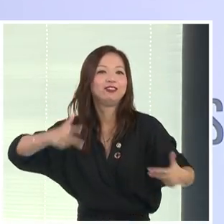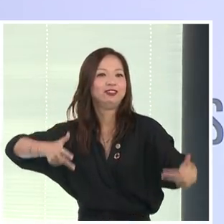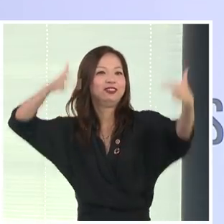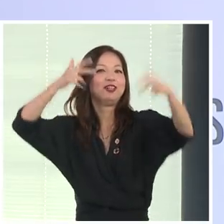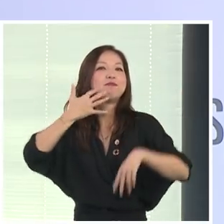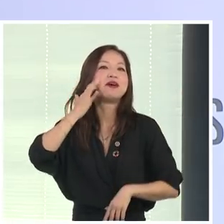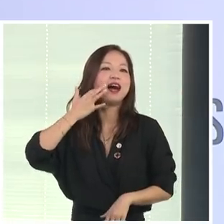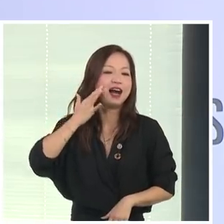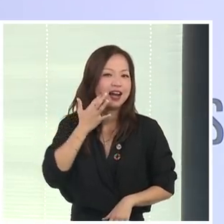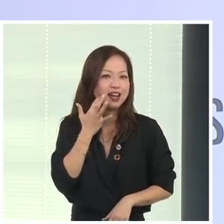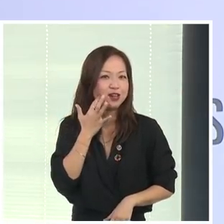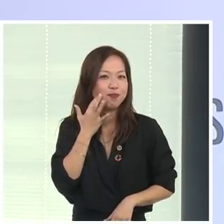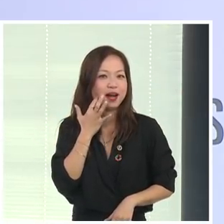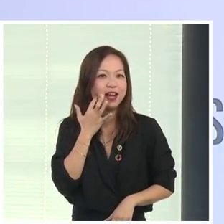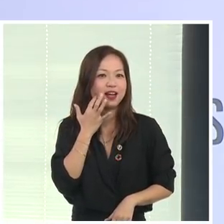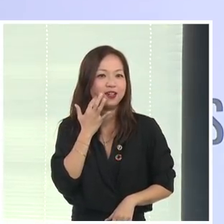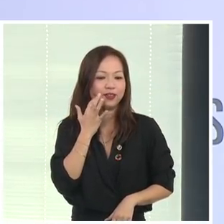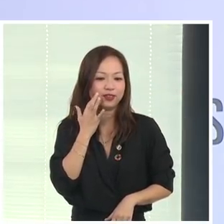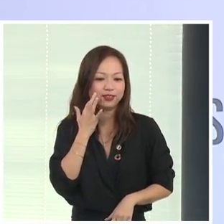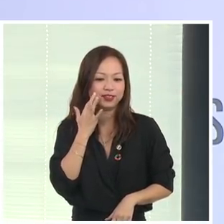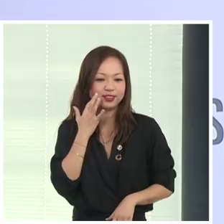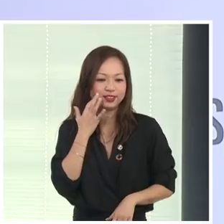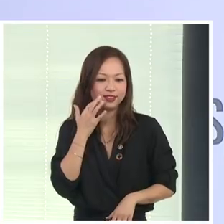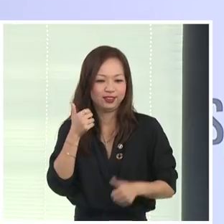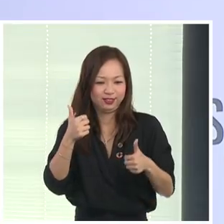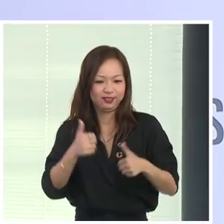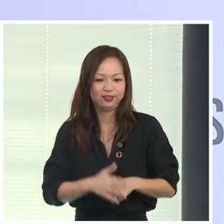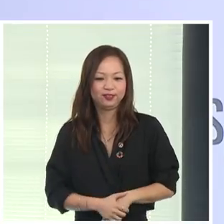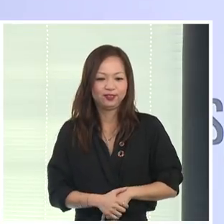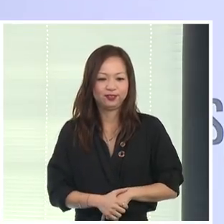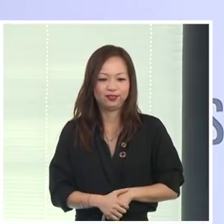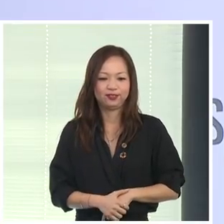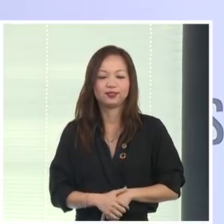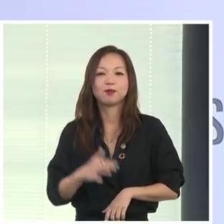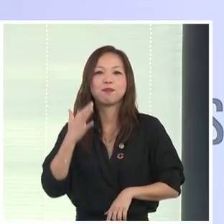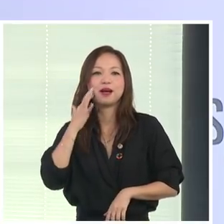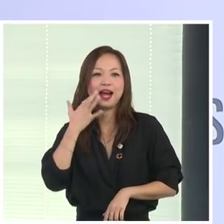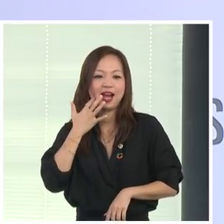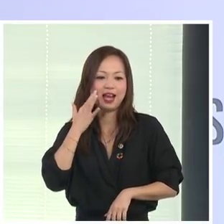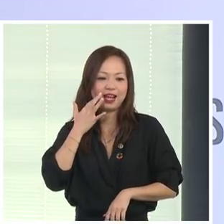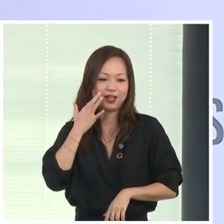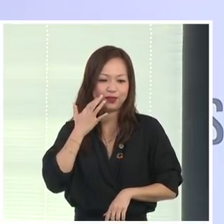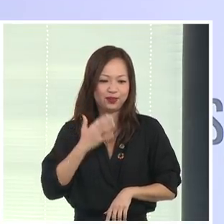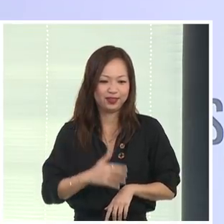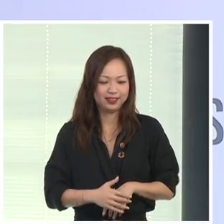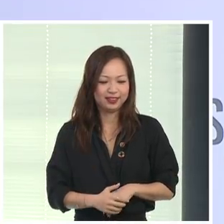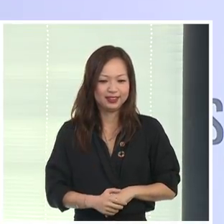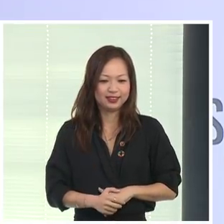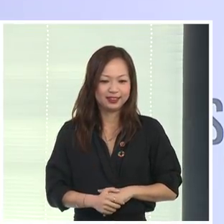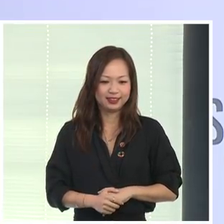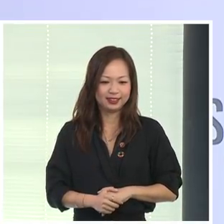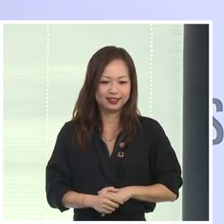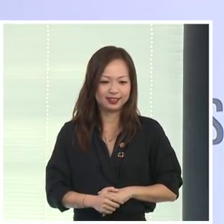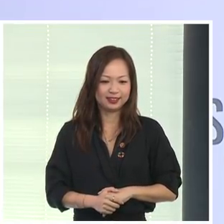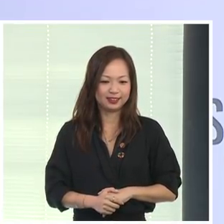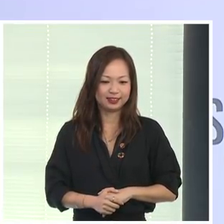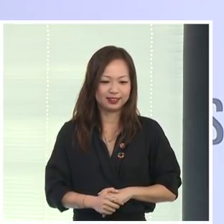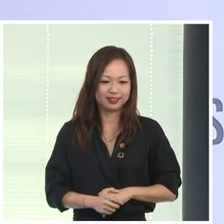That's the sign for Laos. That's the sign name for the country Laos. And it's applause.